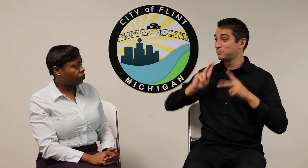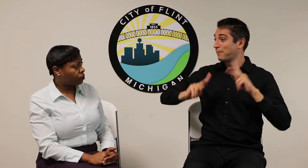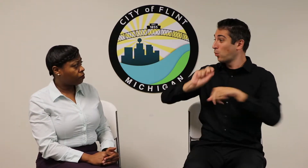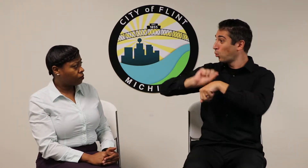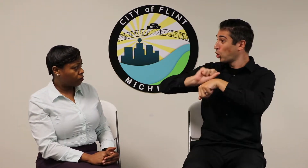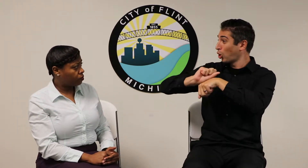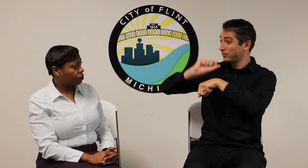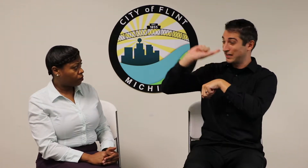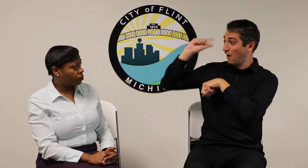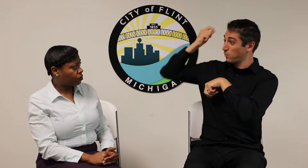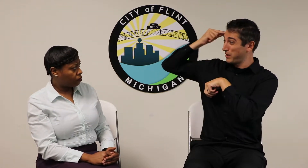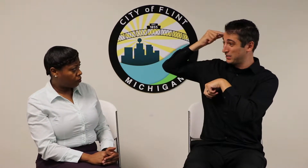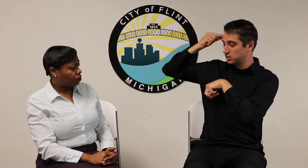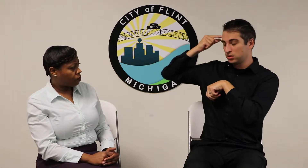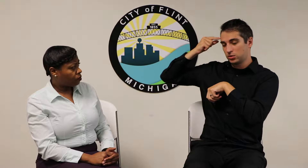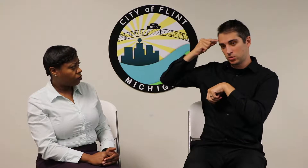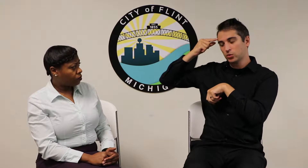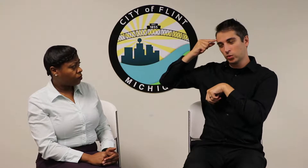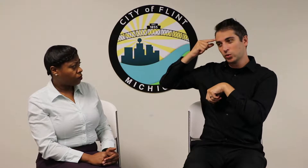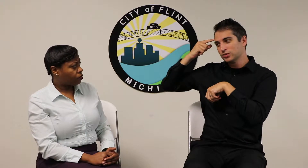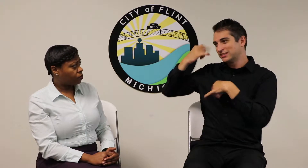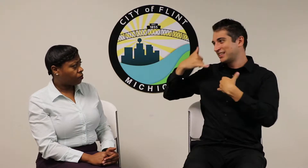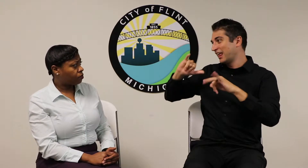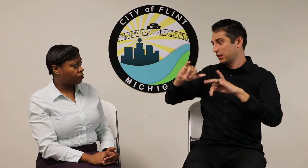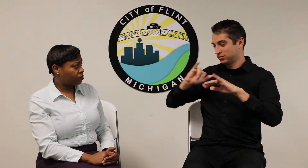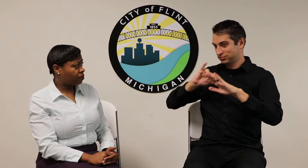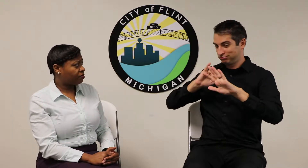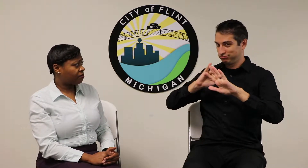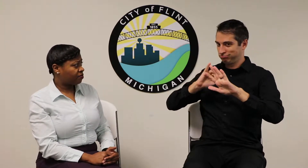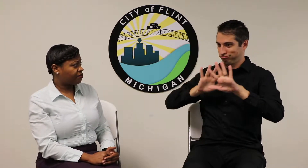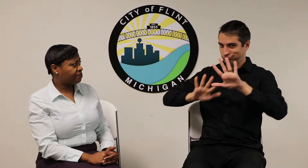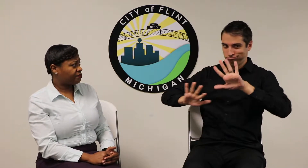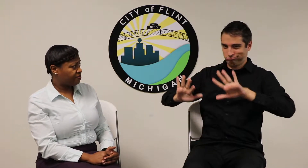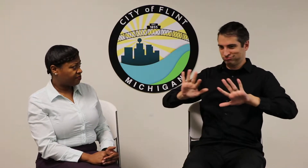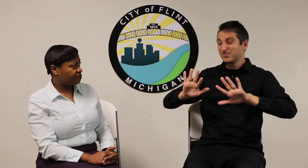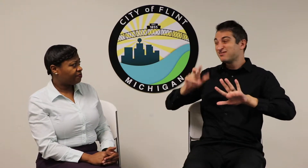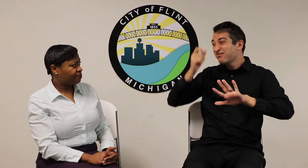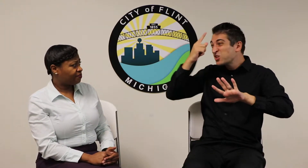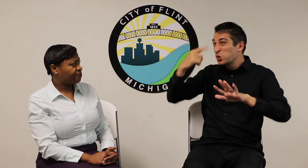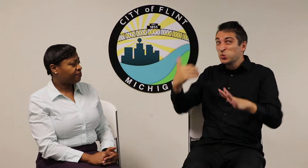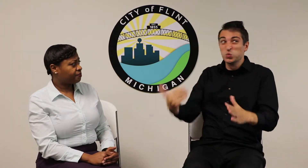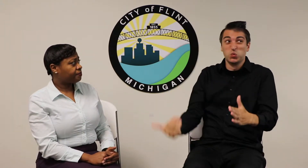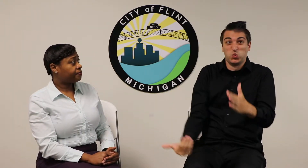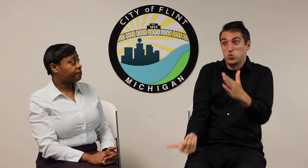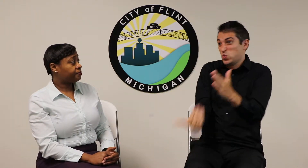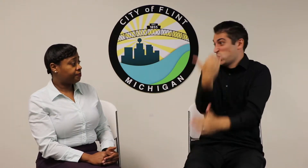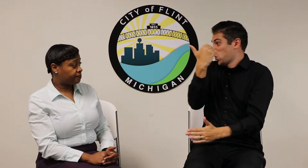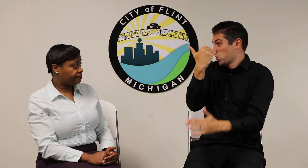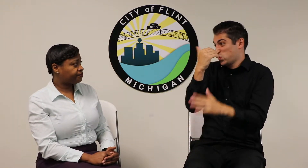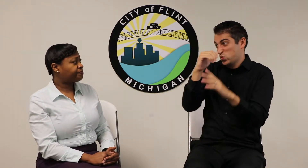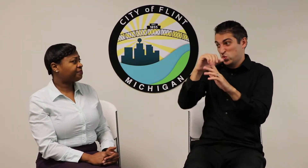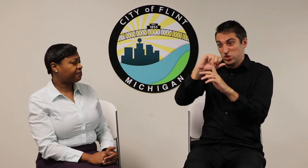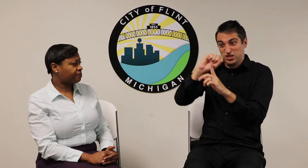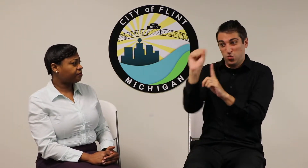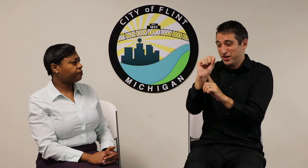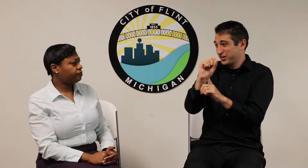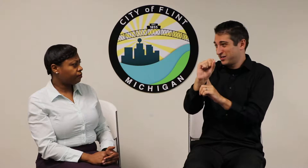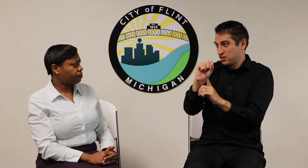Because this really is a new situation where an entire city has been affected